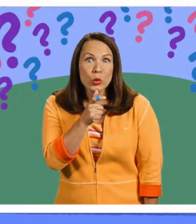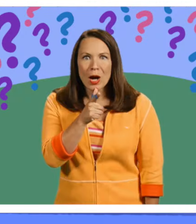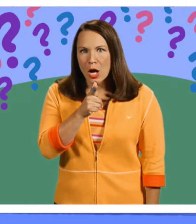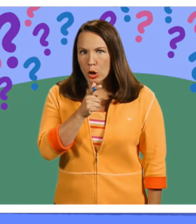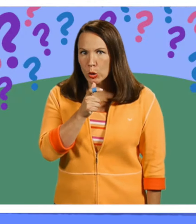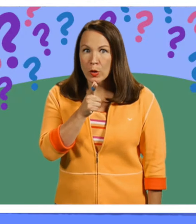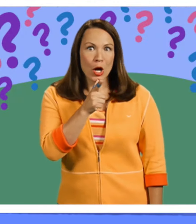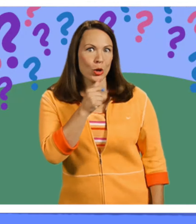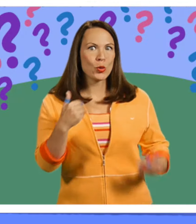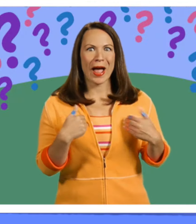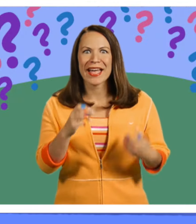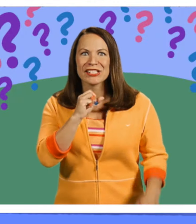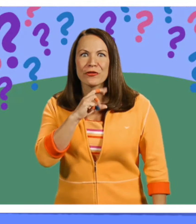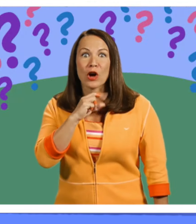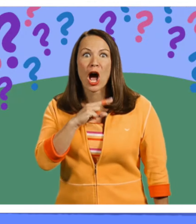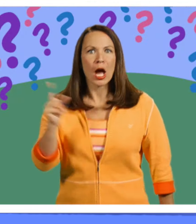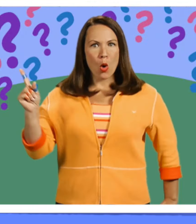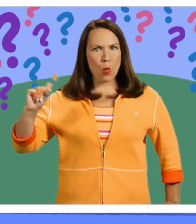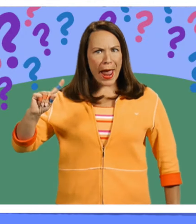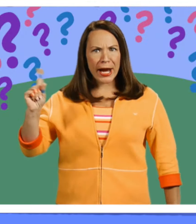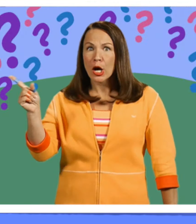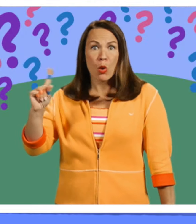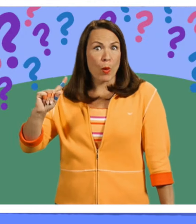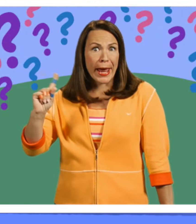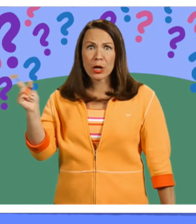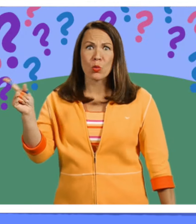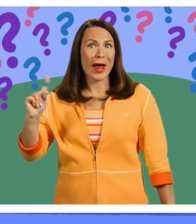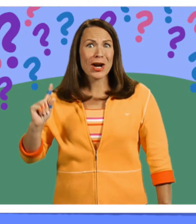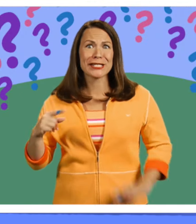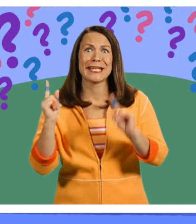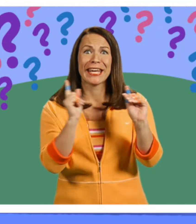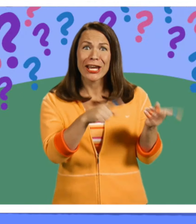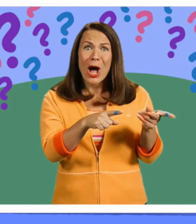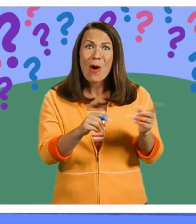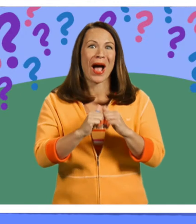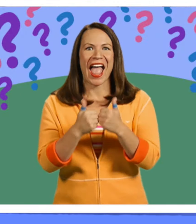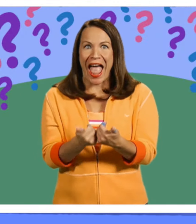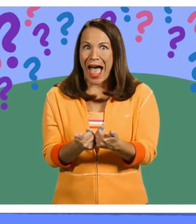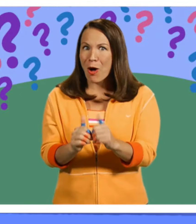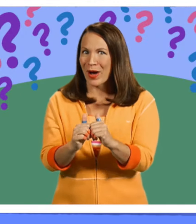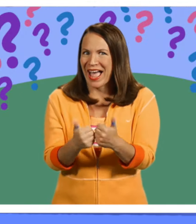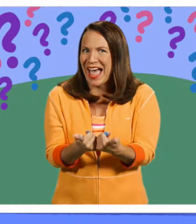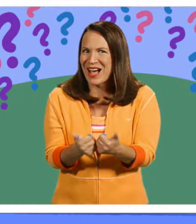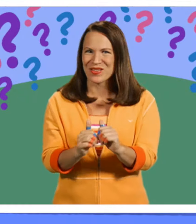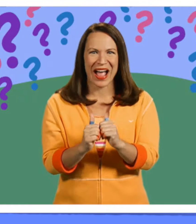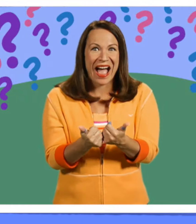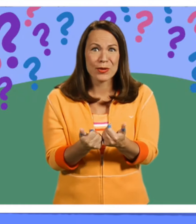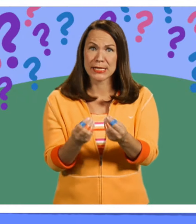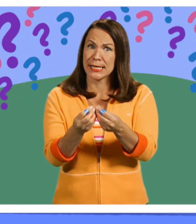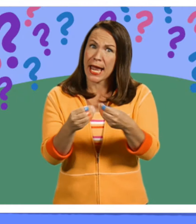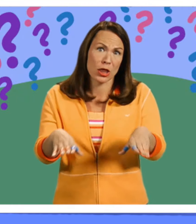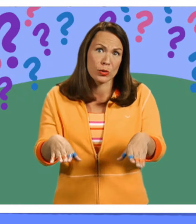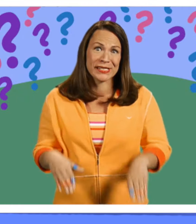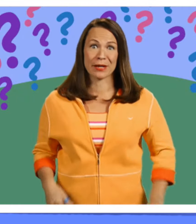Who, who, who has the frog? Where, where, where did he go? How, how, how did I lose him?